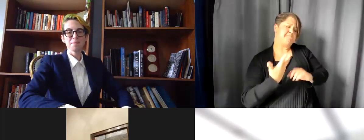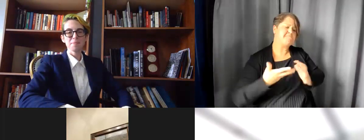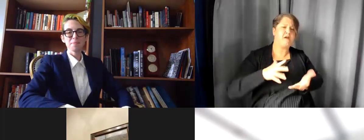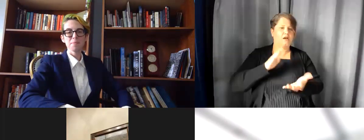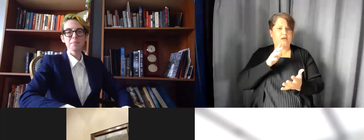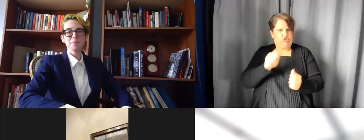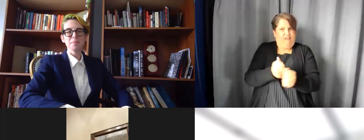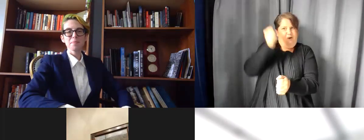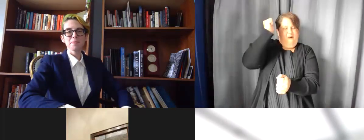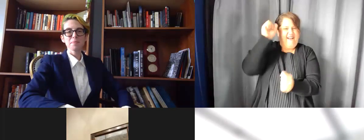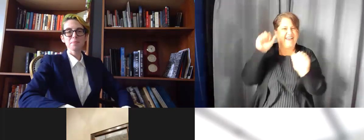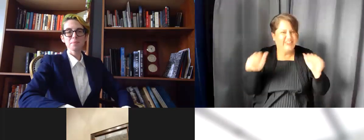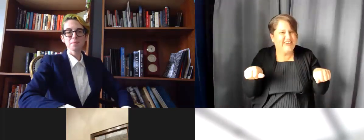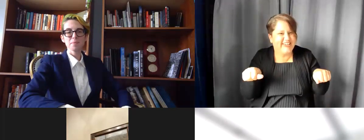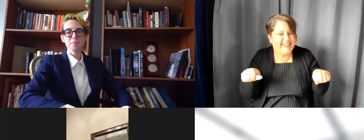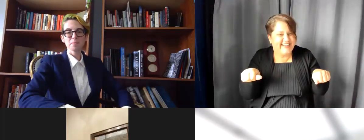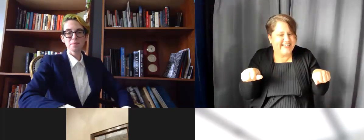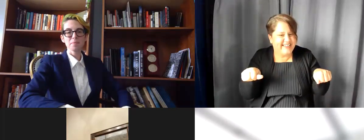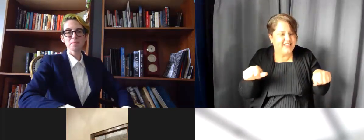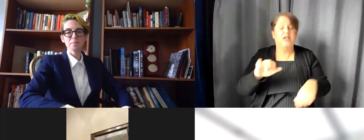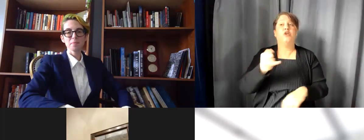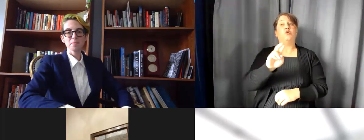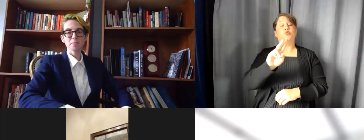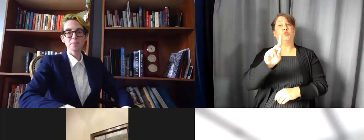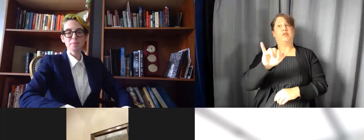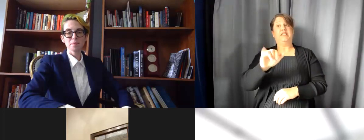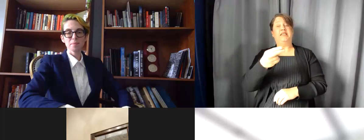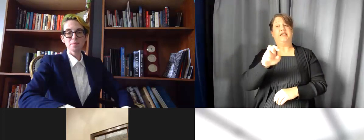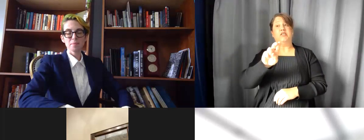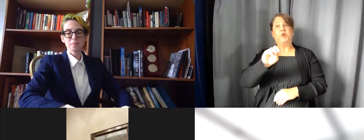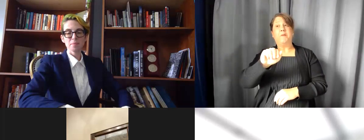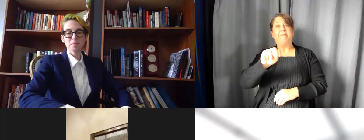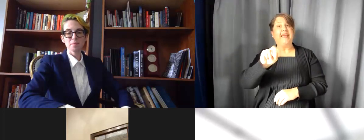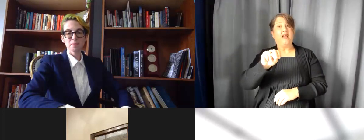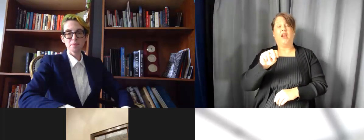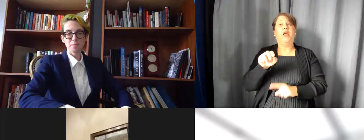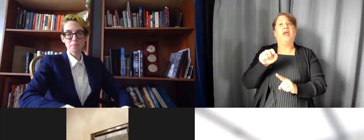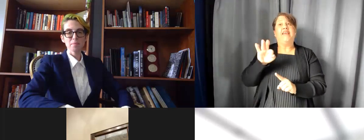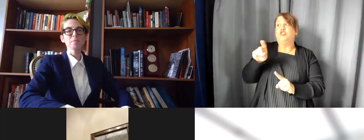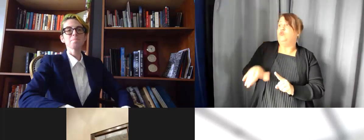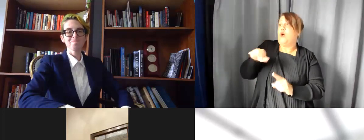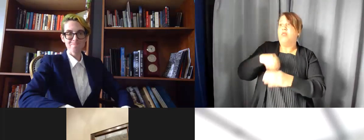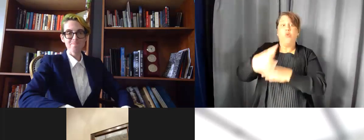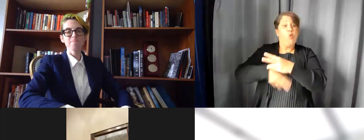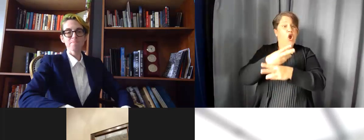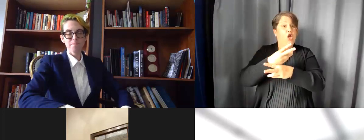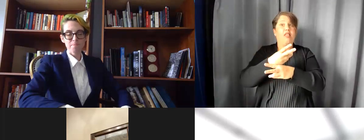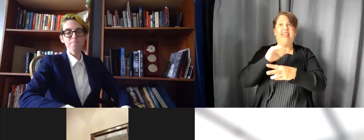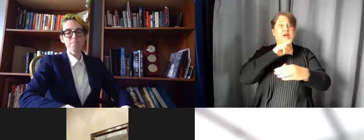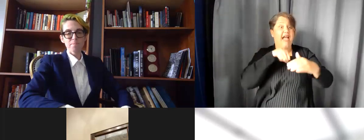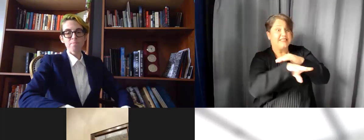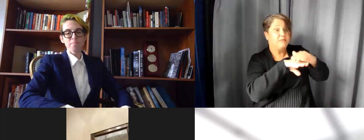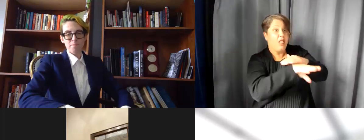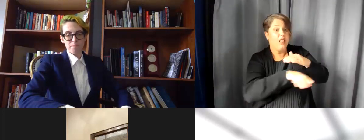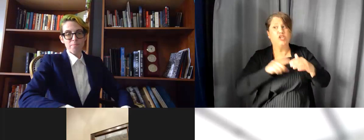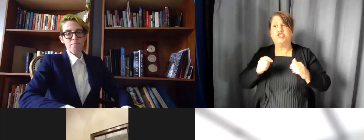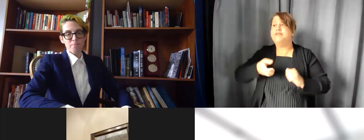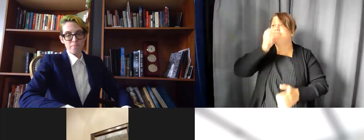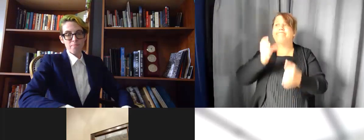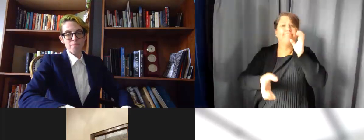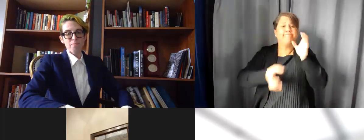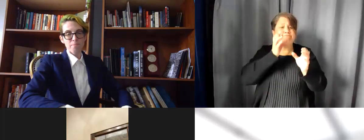Jordan Radford: you know, Julie, human wouldn't have had to monitor how much she drank during the day, because she didn't want to have to ask someone to help her go to the bathroom.